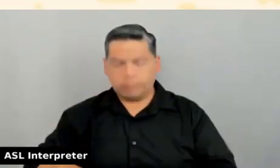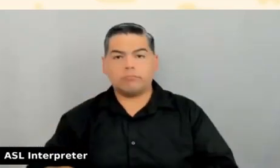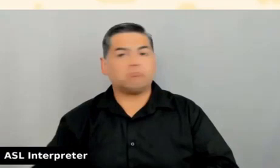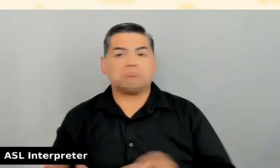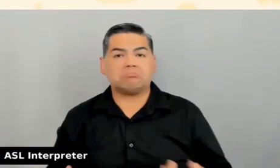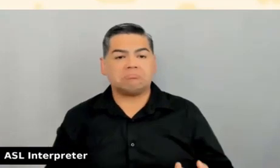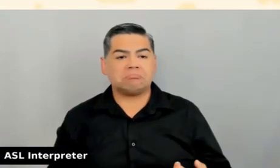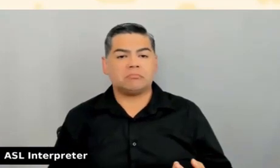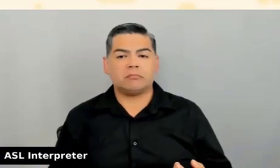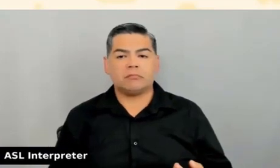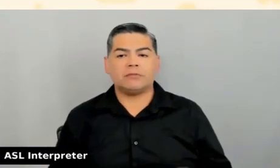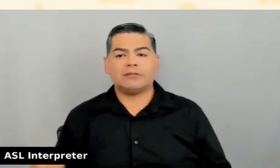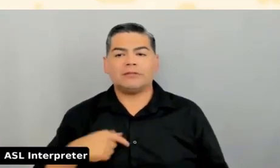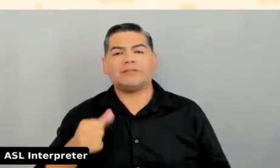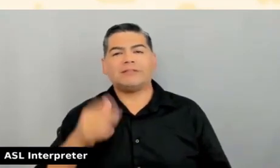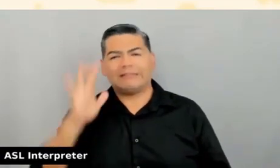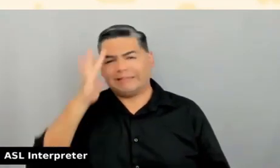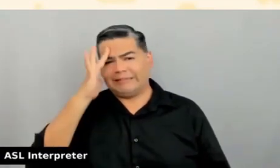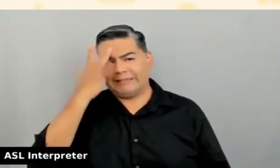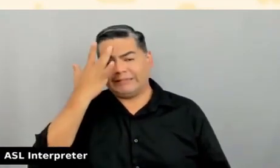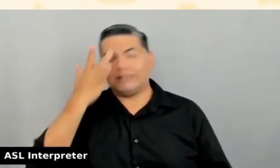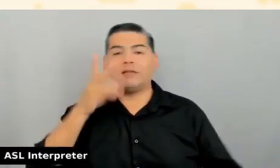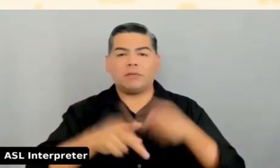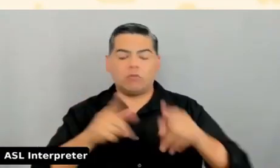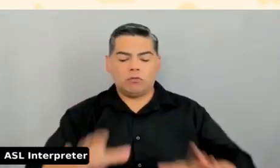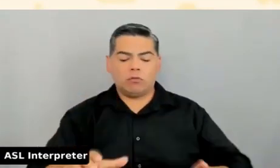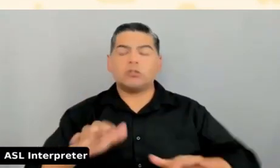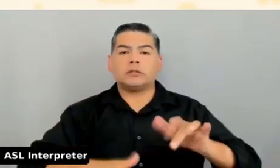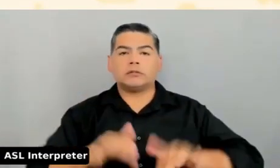which is really annoying for people who use keyboard navigation,